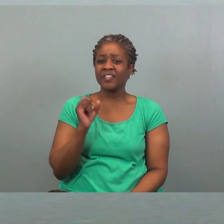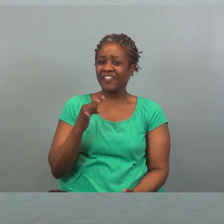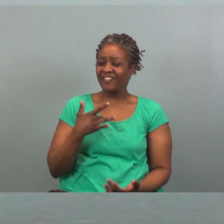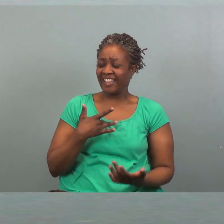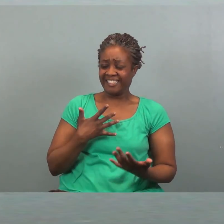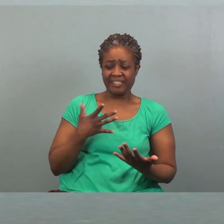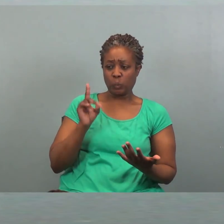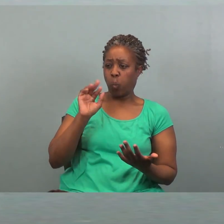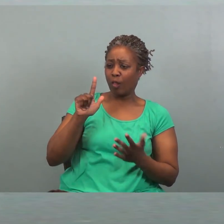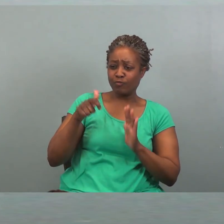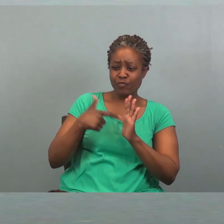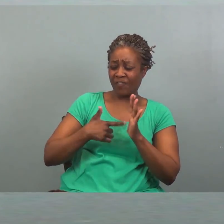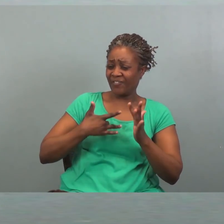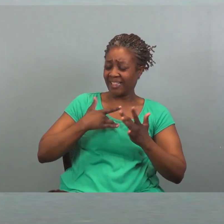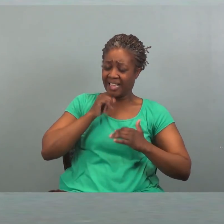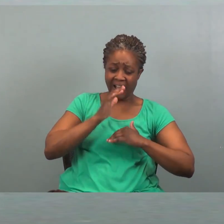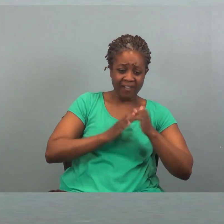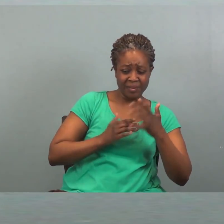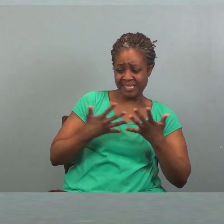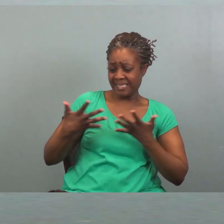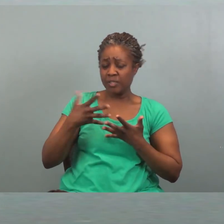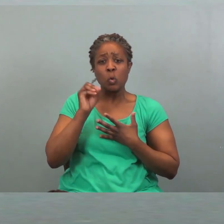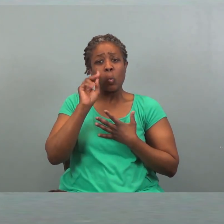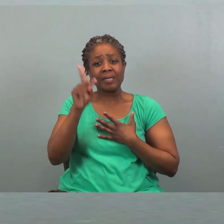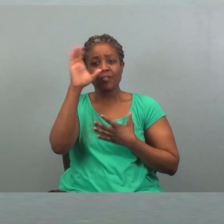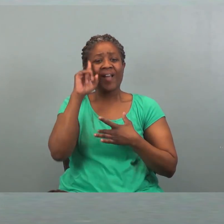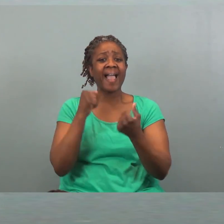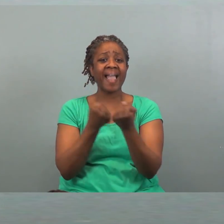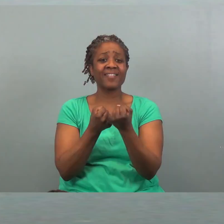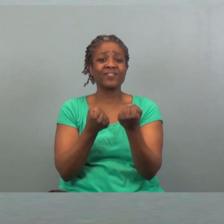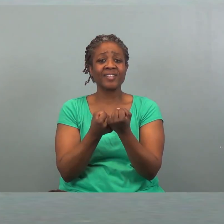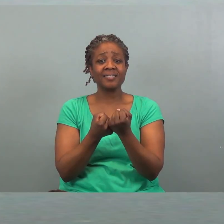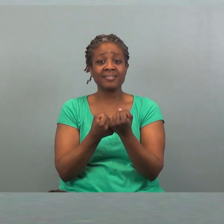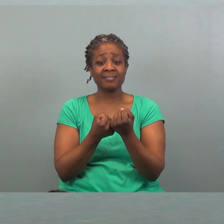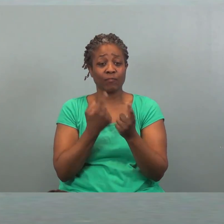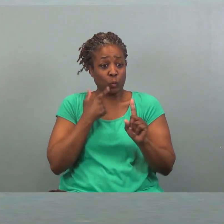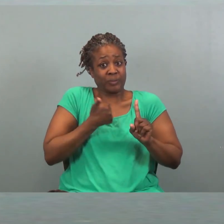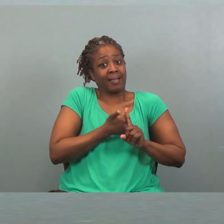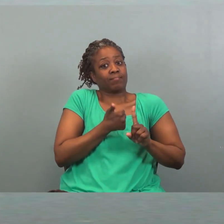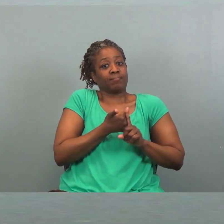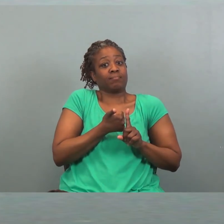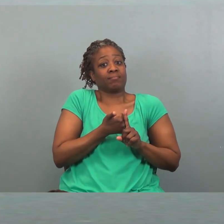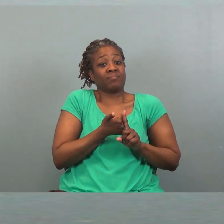If the thought of having dual roles doesn't sit well with you, I encourage you to seek out an advocate